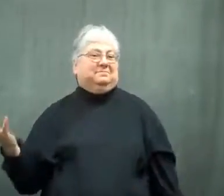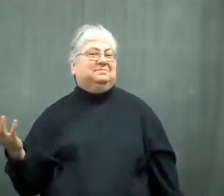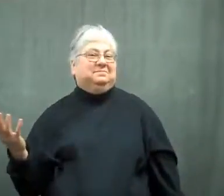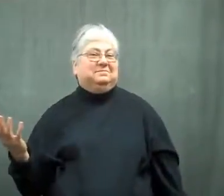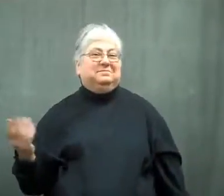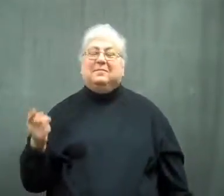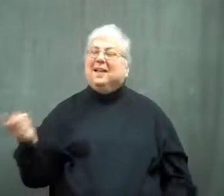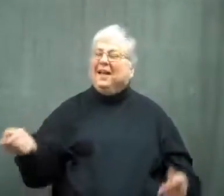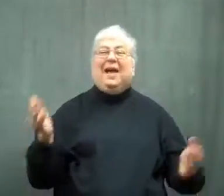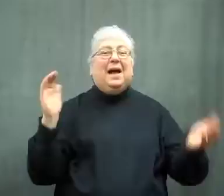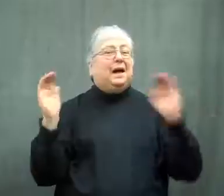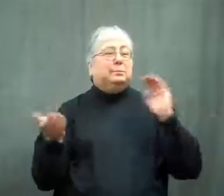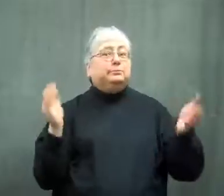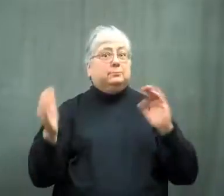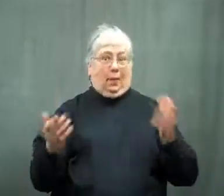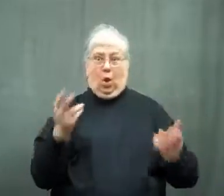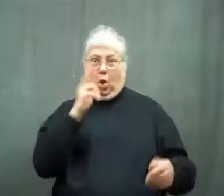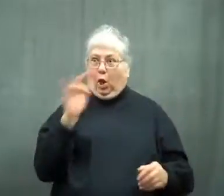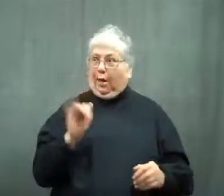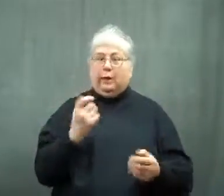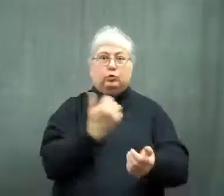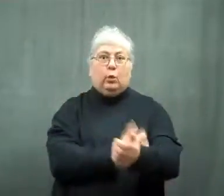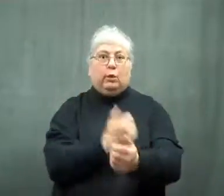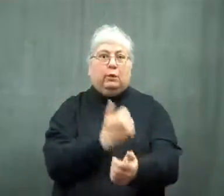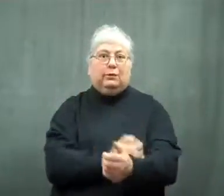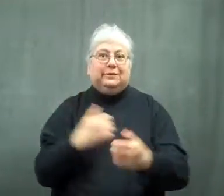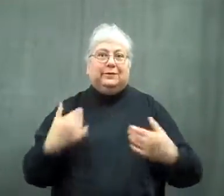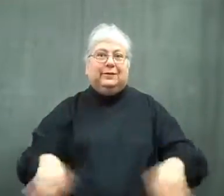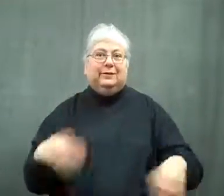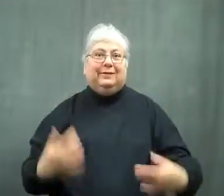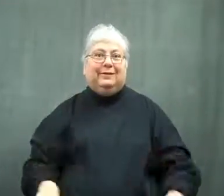Smoking is being compared to a drug habit.